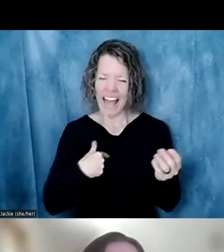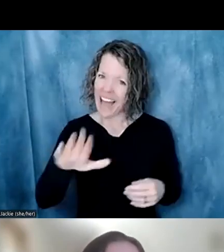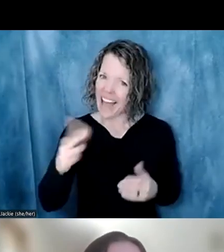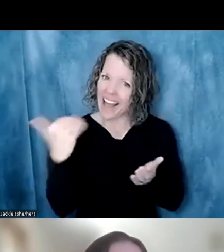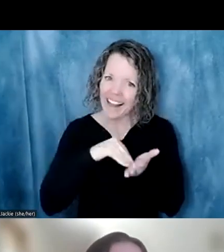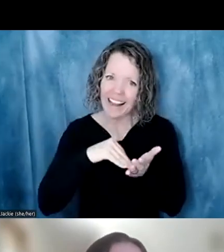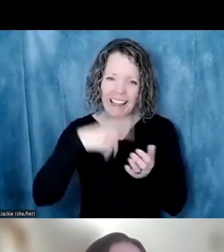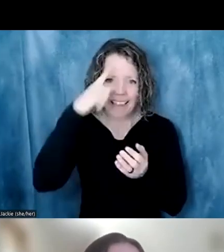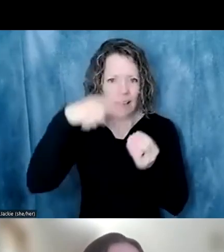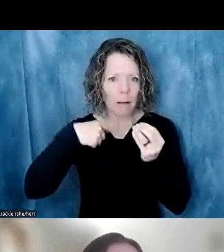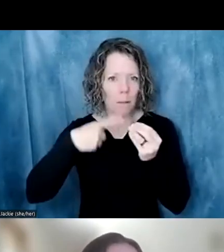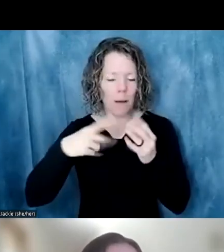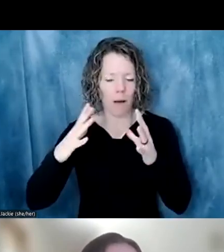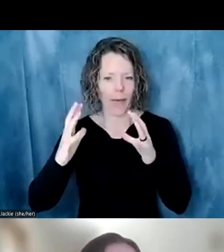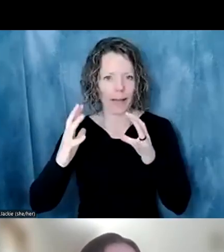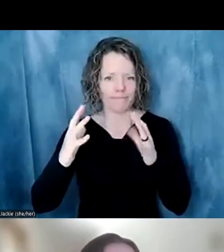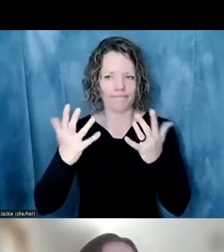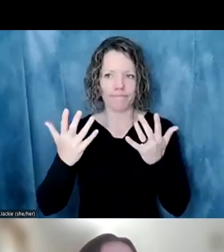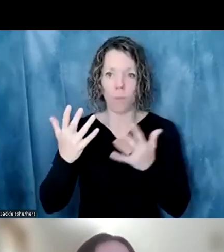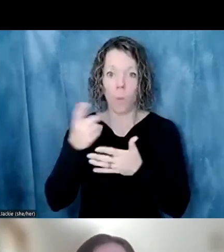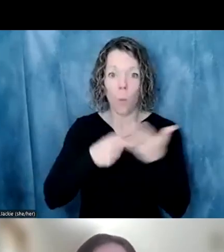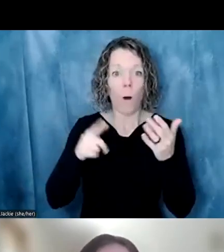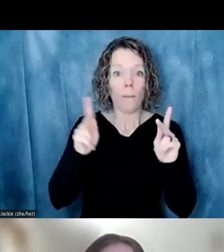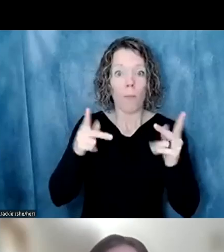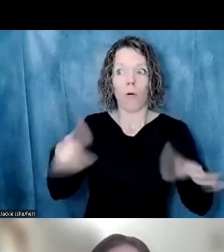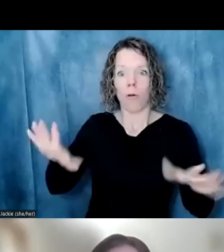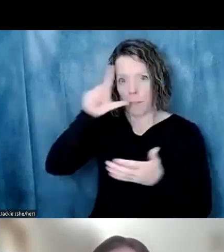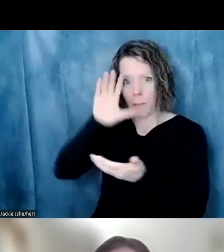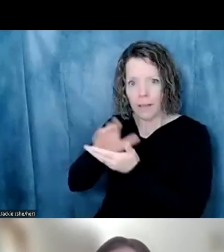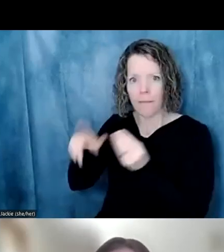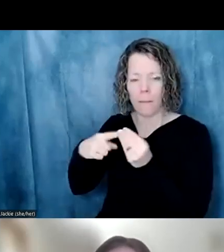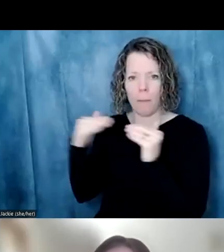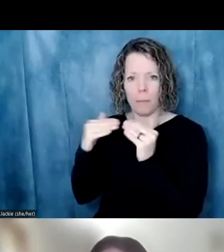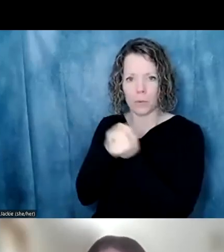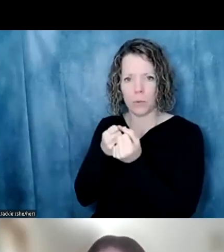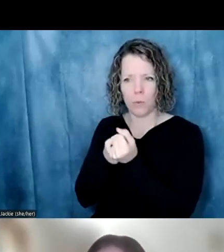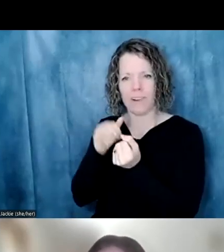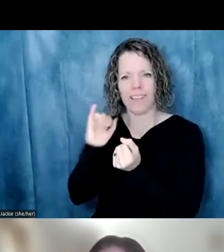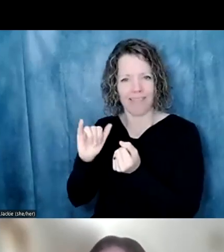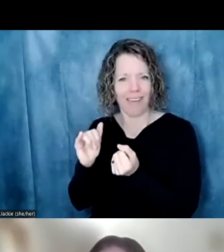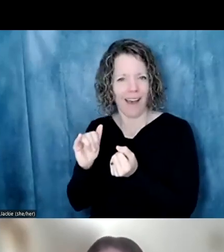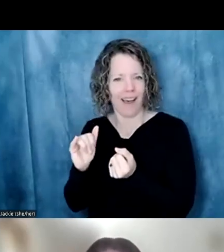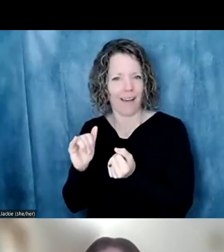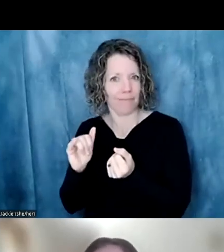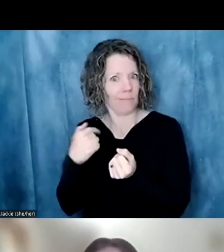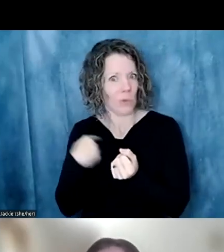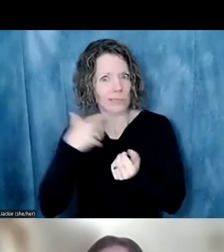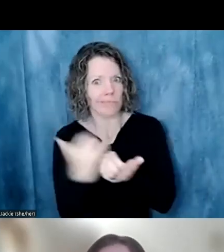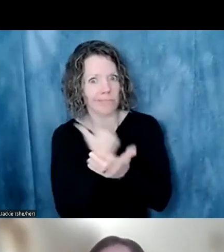potential. When it comes to peer support within institutional settings, the tension is good.